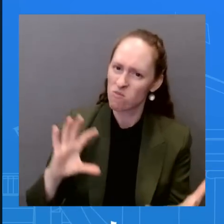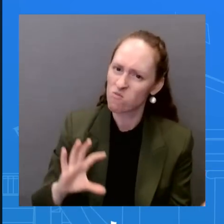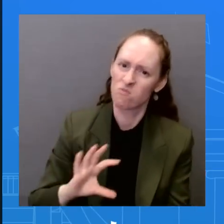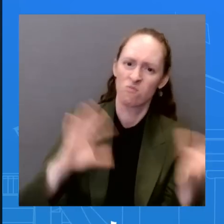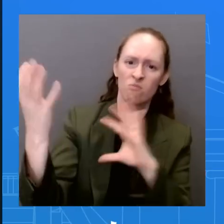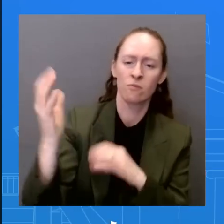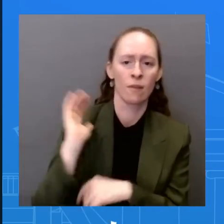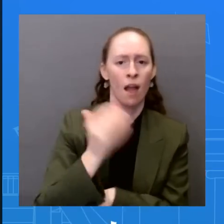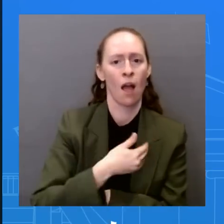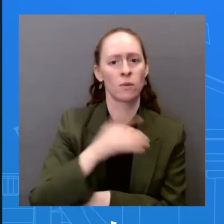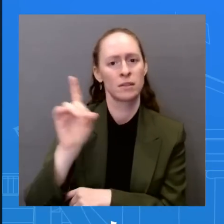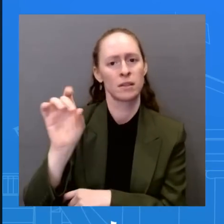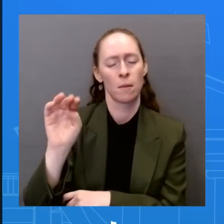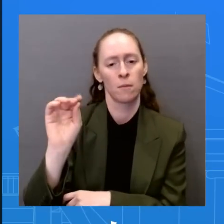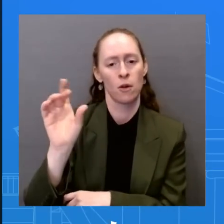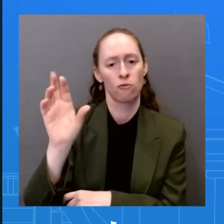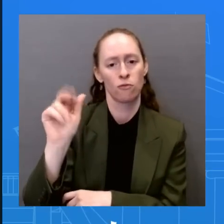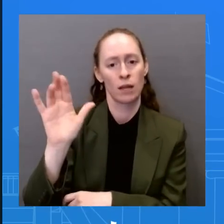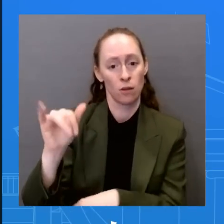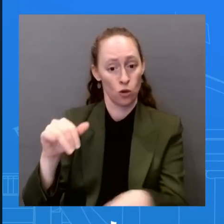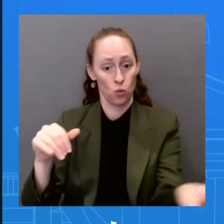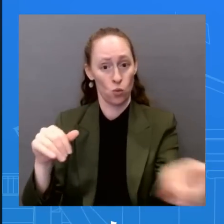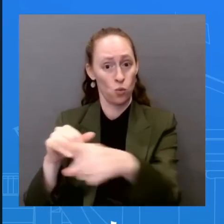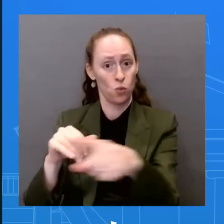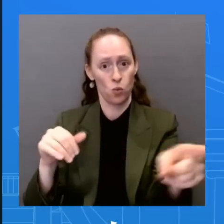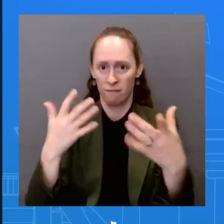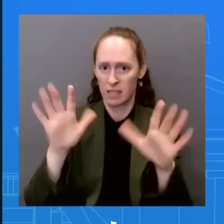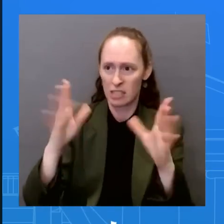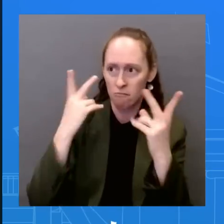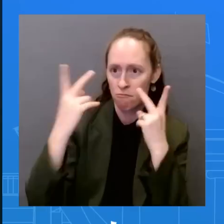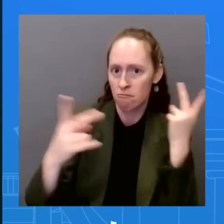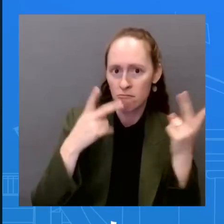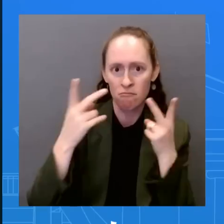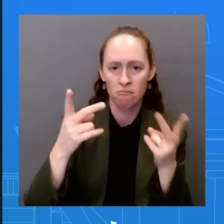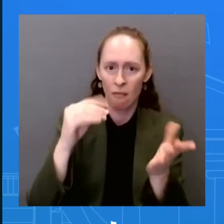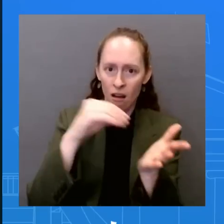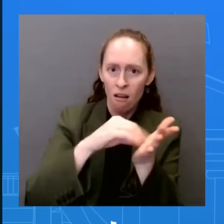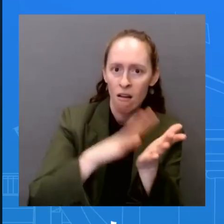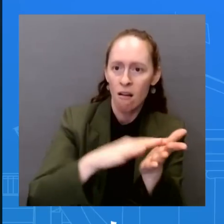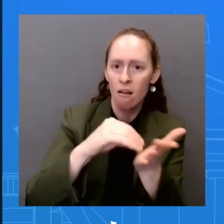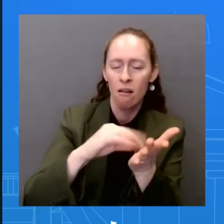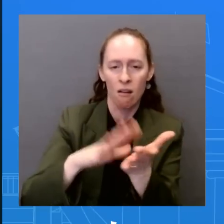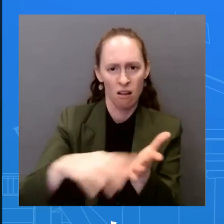And when you have people who say the protesters on that day were